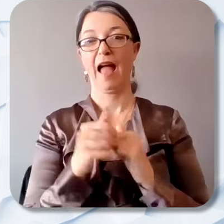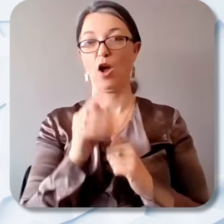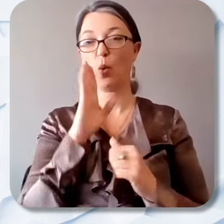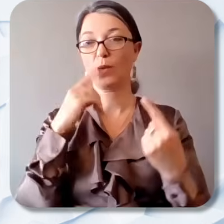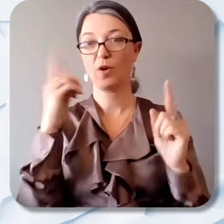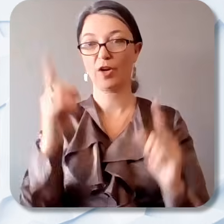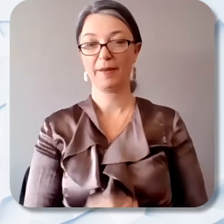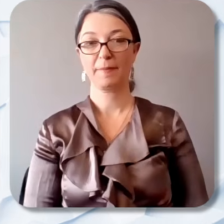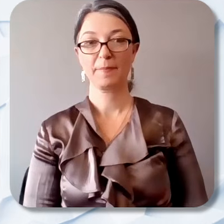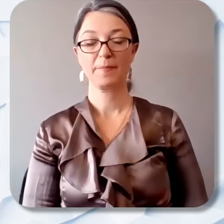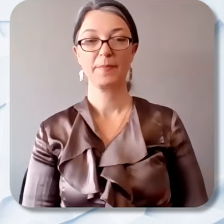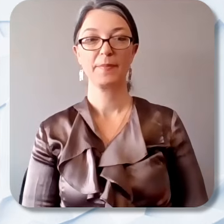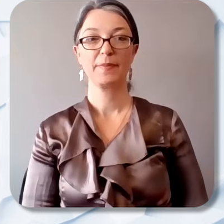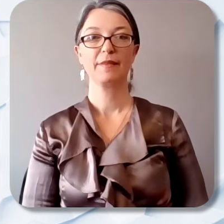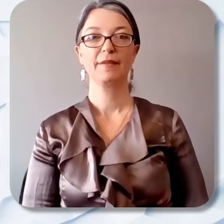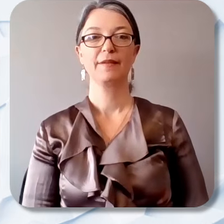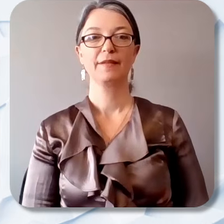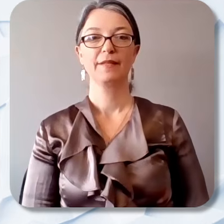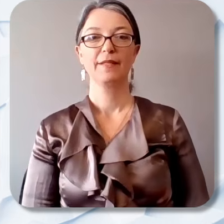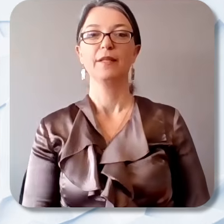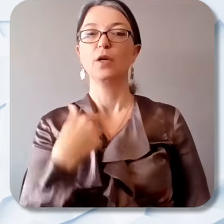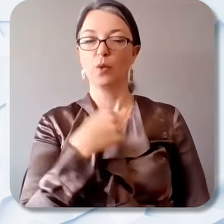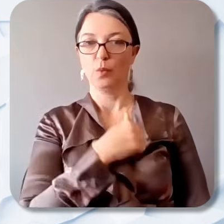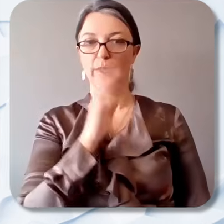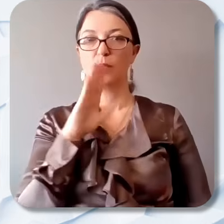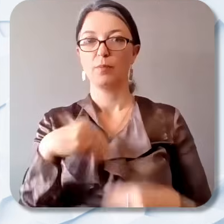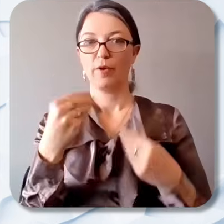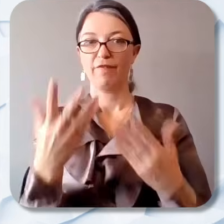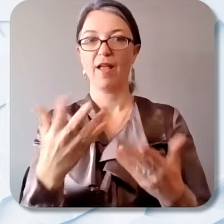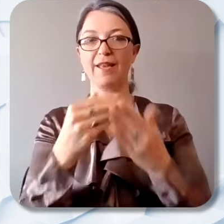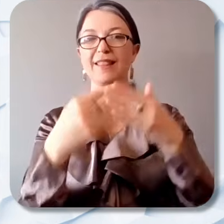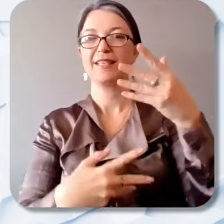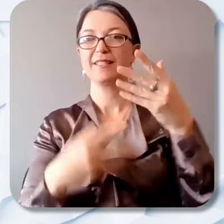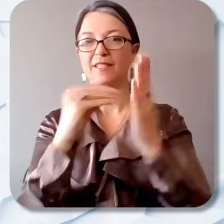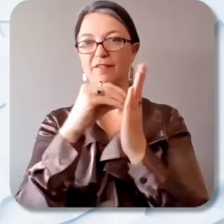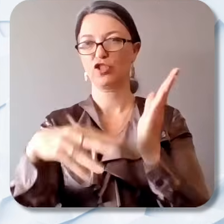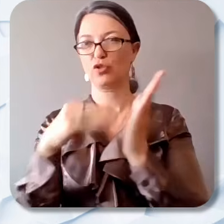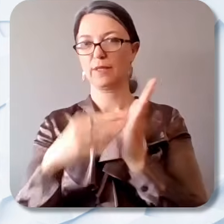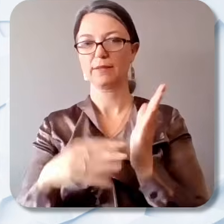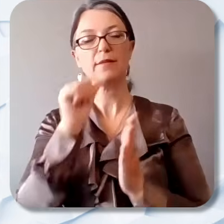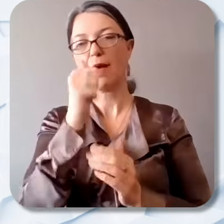So what's going to happen is we're going to provide to you all a list of students. It's not going to be every student in your district.